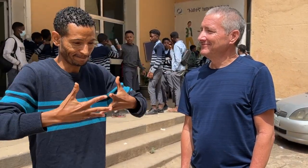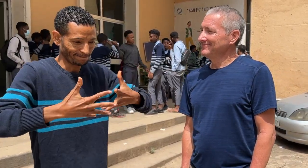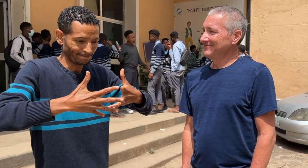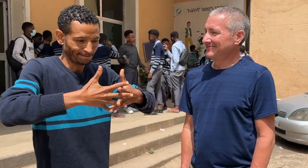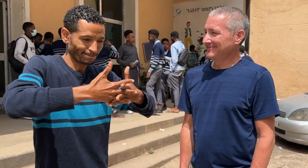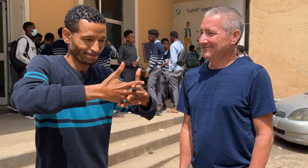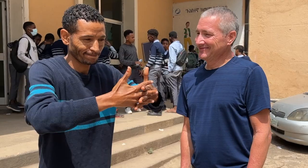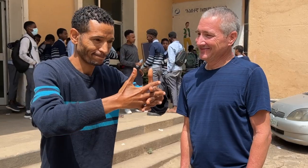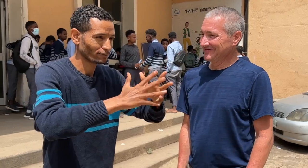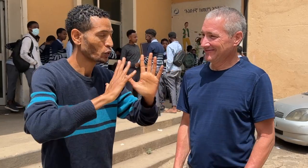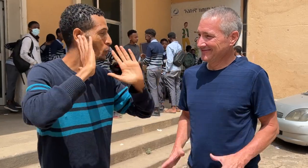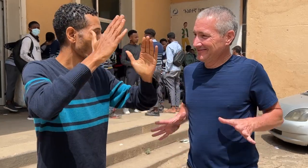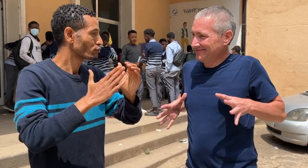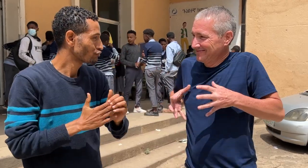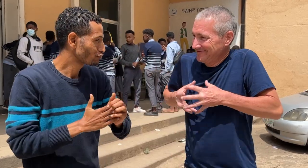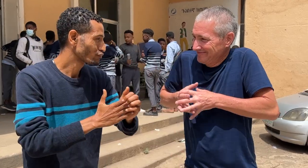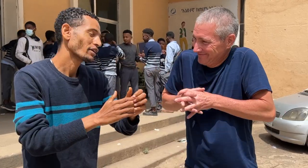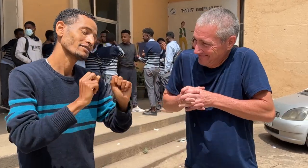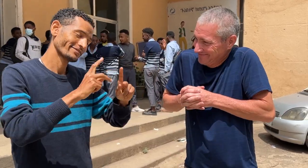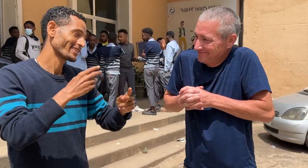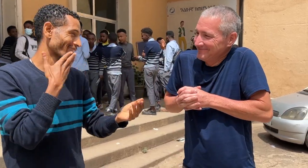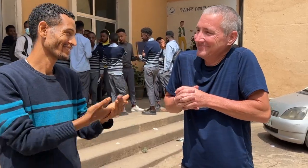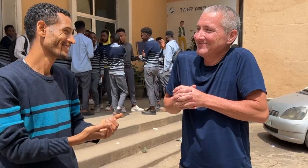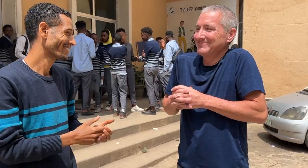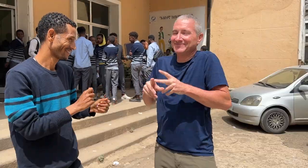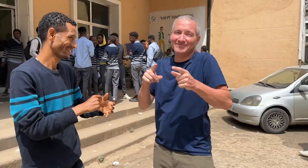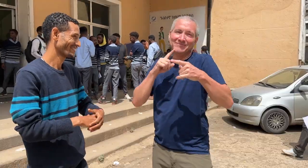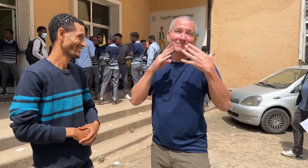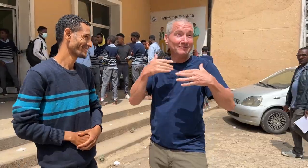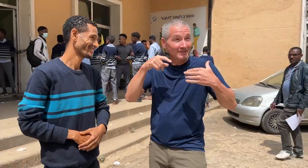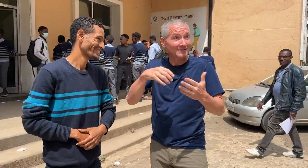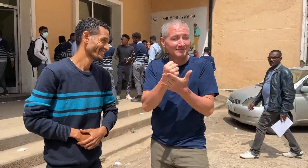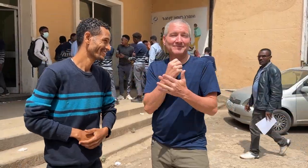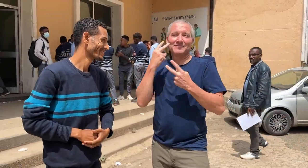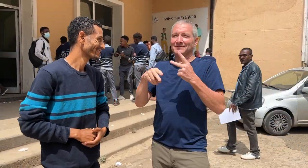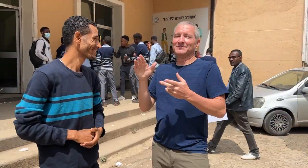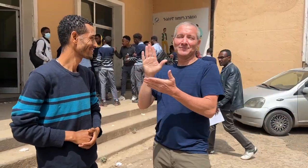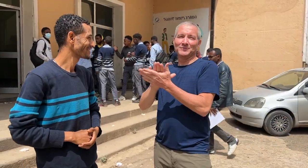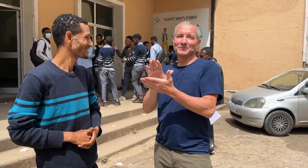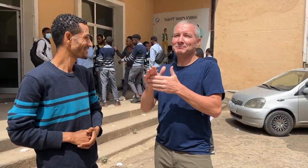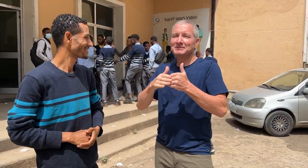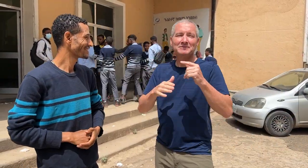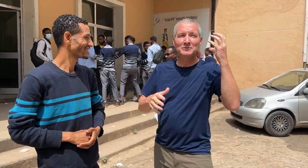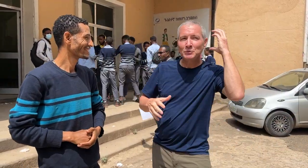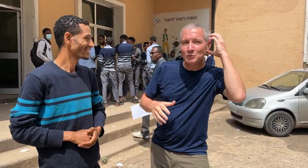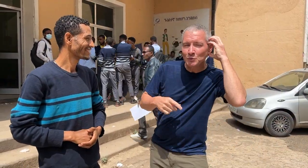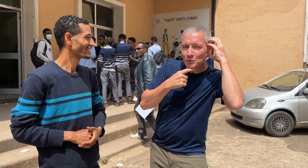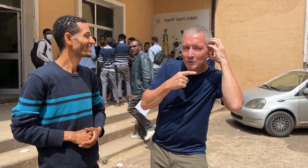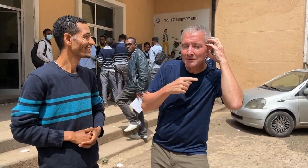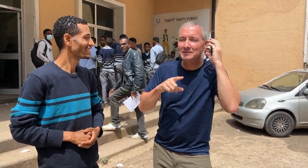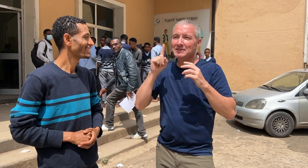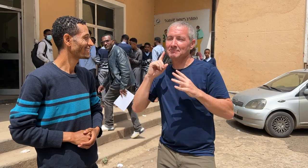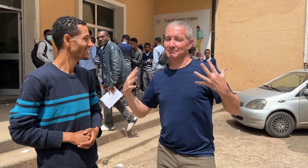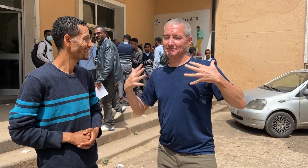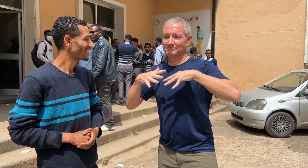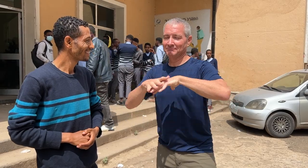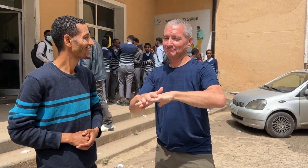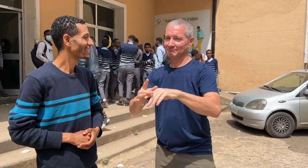everyone will be able to become closer. I’m happy to be able to visit this school where both Deaf and hearing students study.